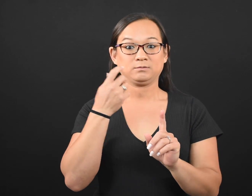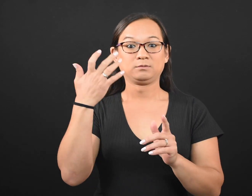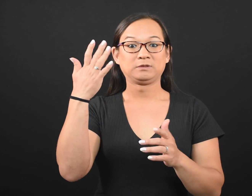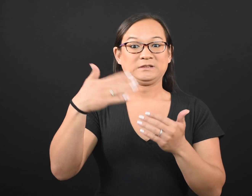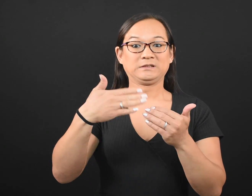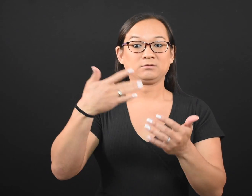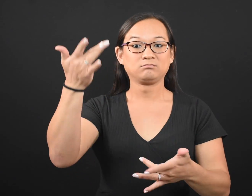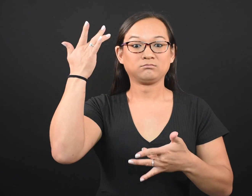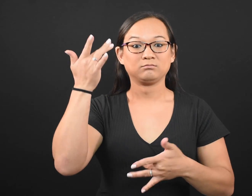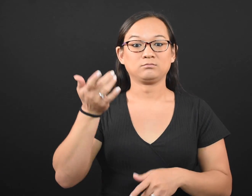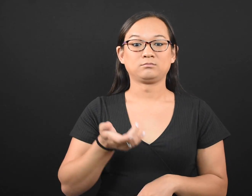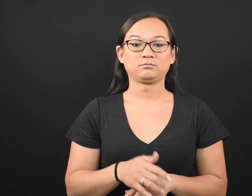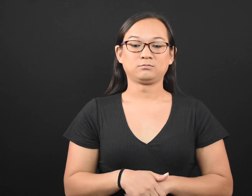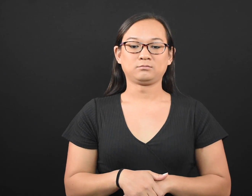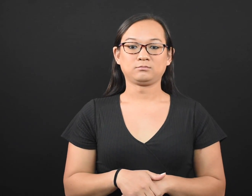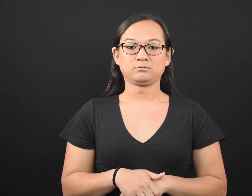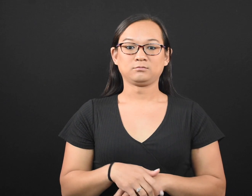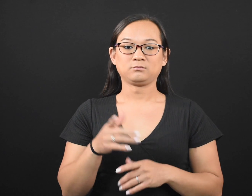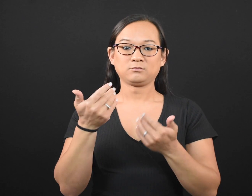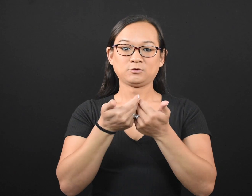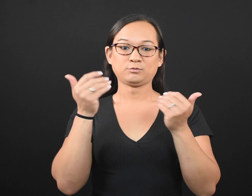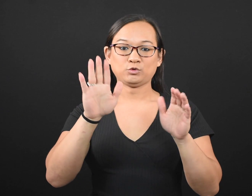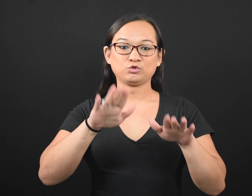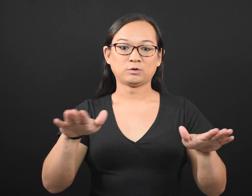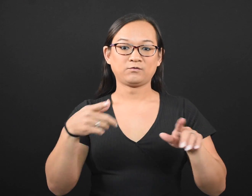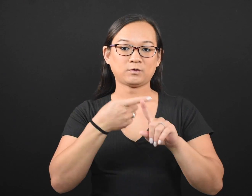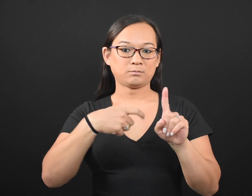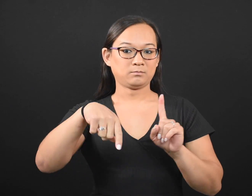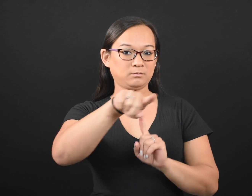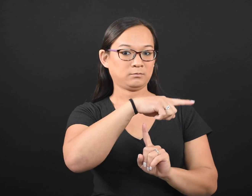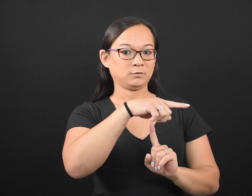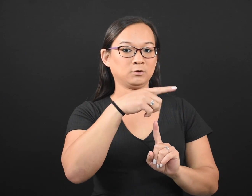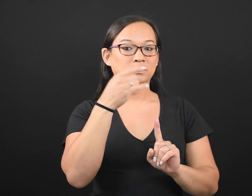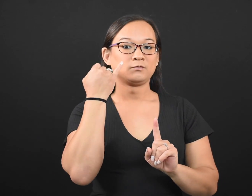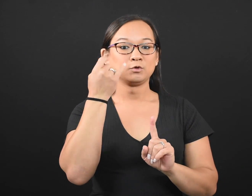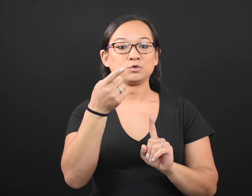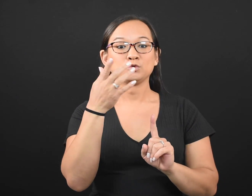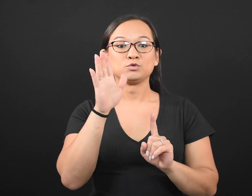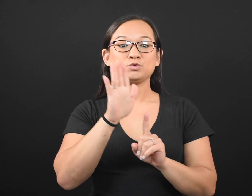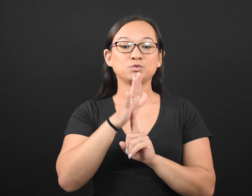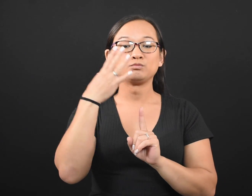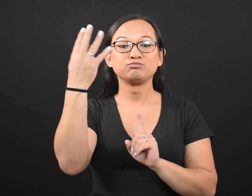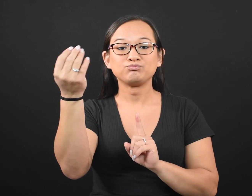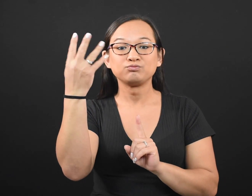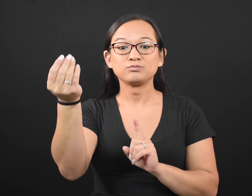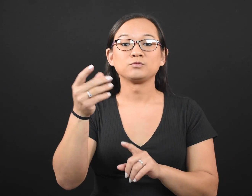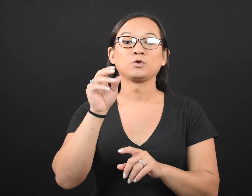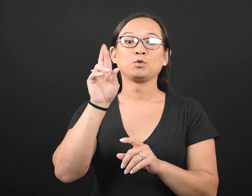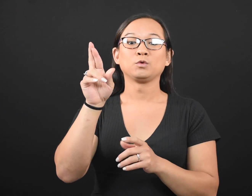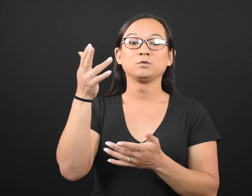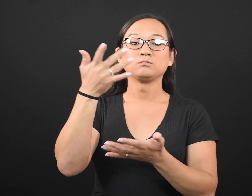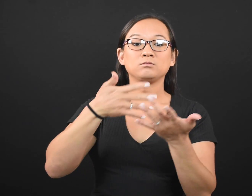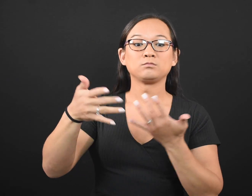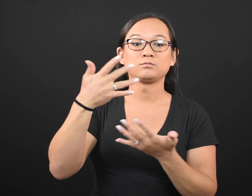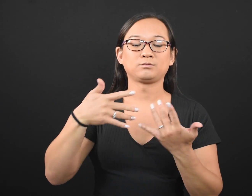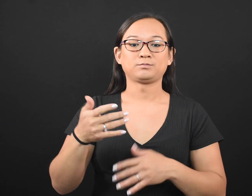for severe illness from COVID-19, consider separating your child from them if your child has frequent interactions with those outside the